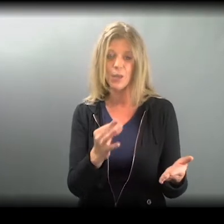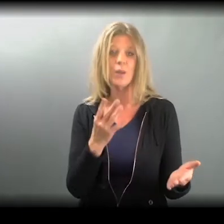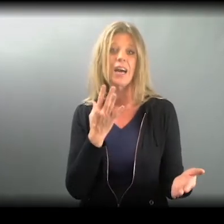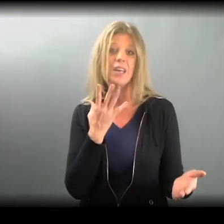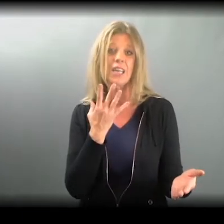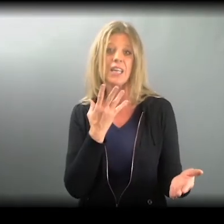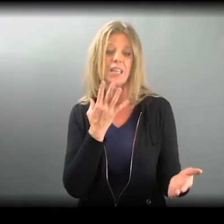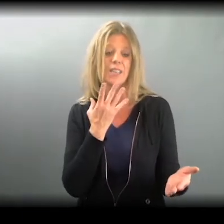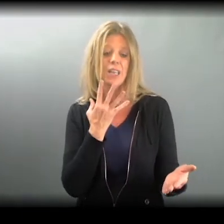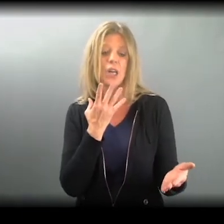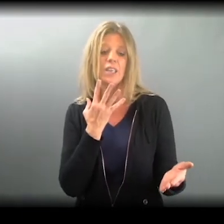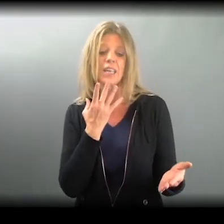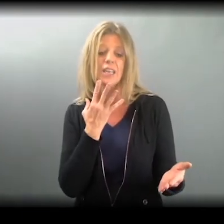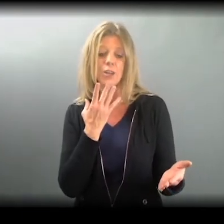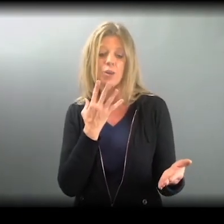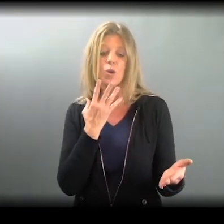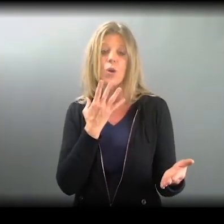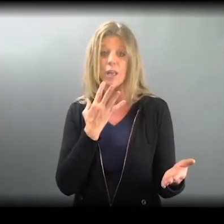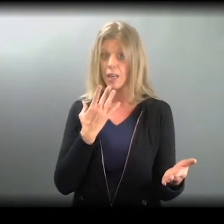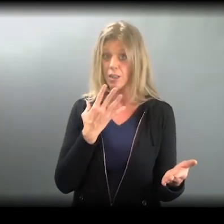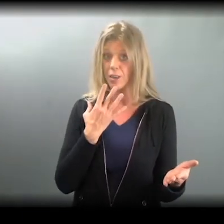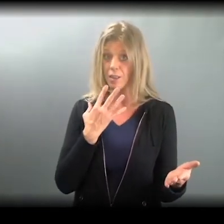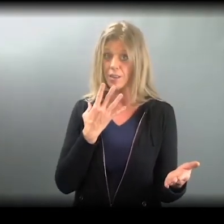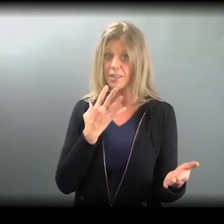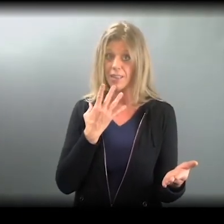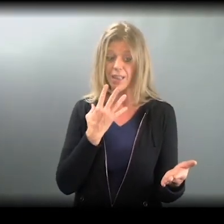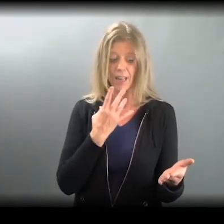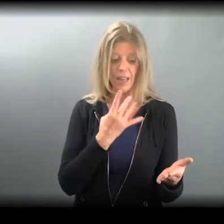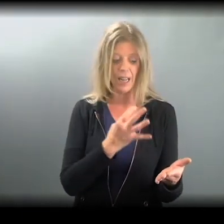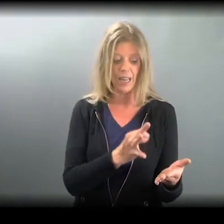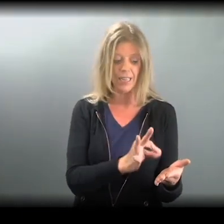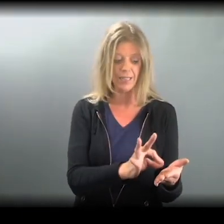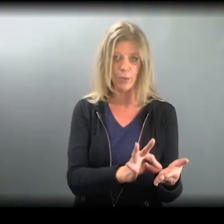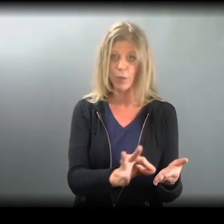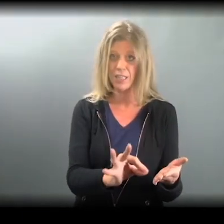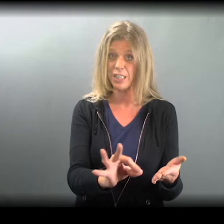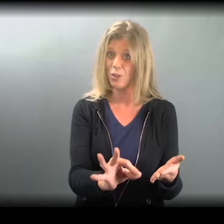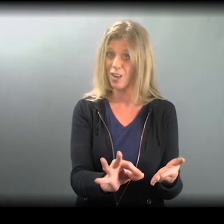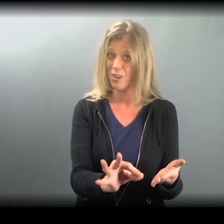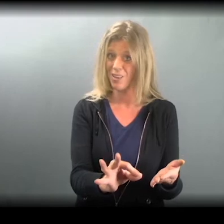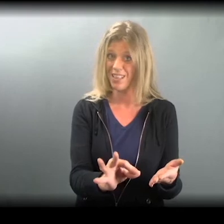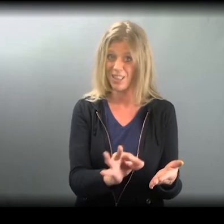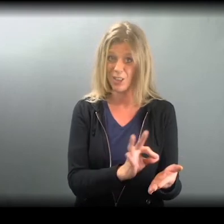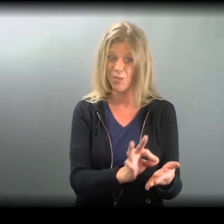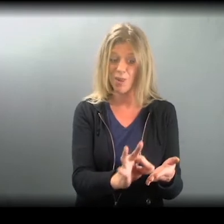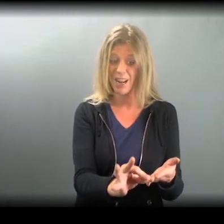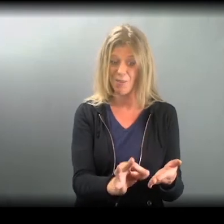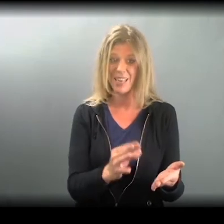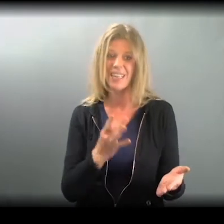So, now you're gonna take your "colors", and it's the ones you draw with or you write with.